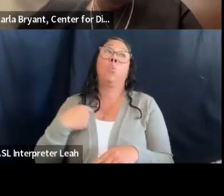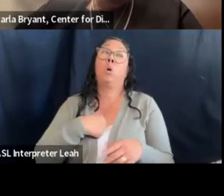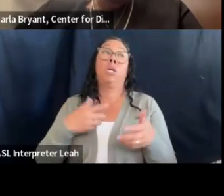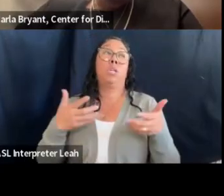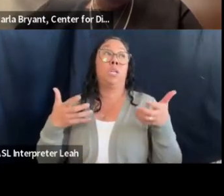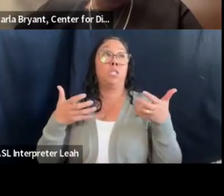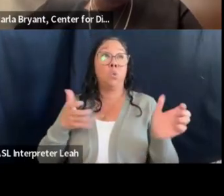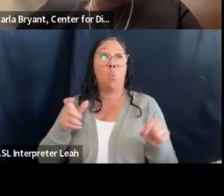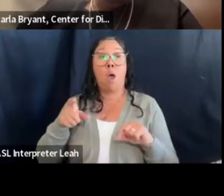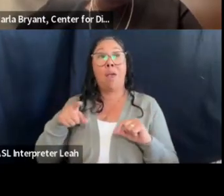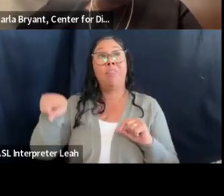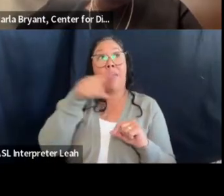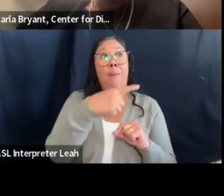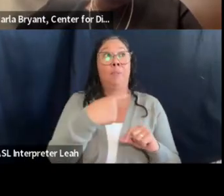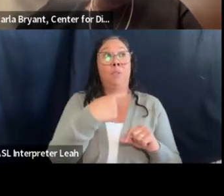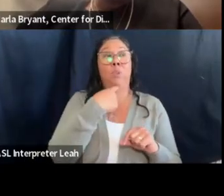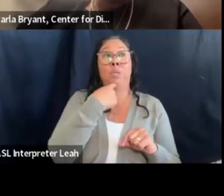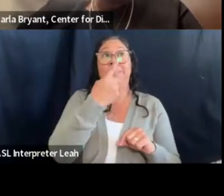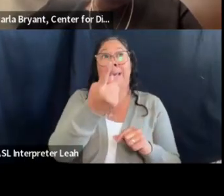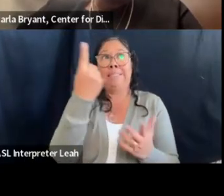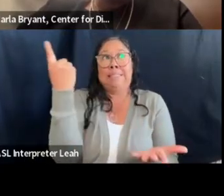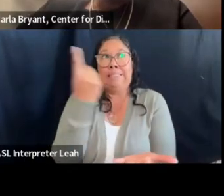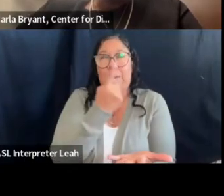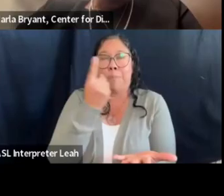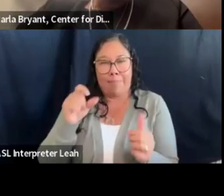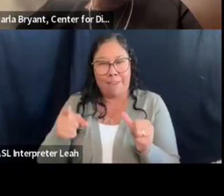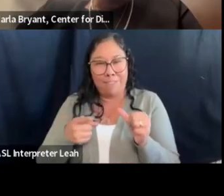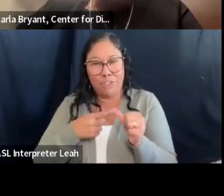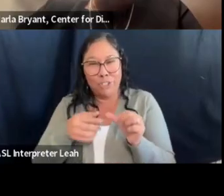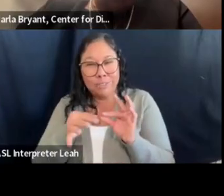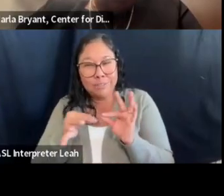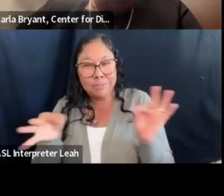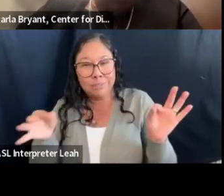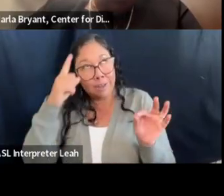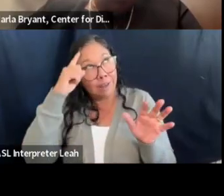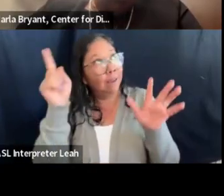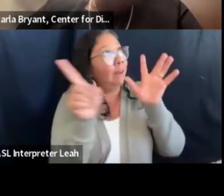them to say anything that like the first thing that might come to mind like,